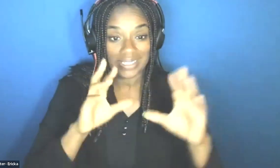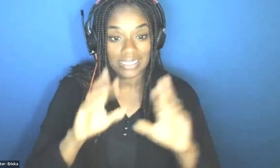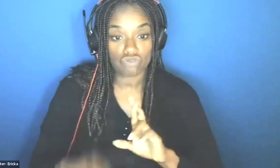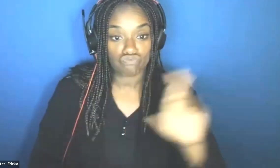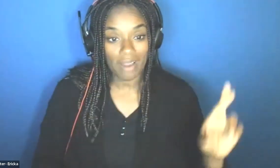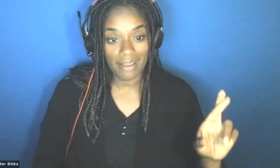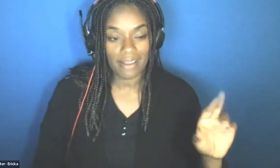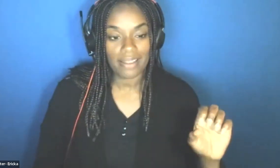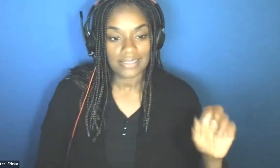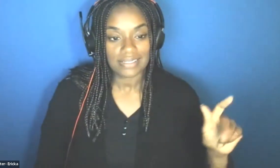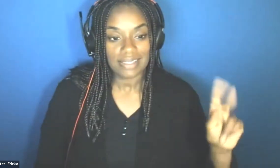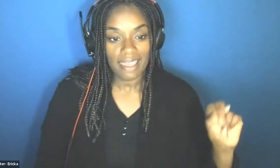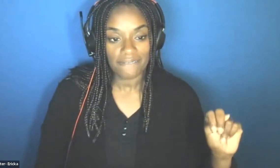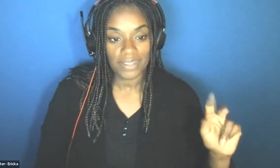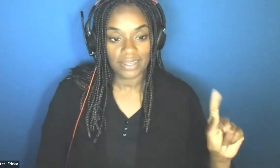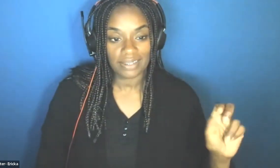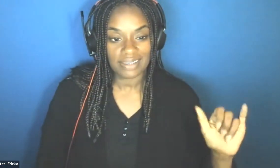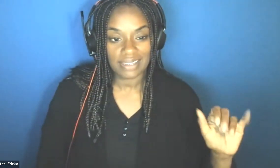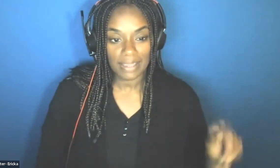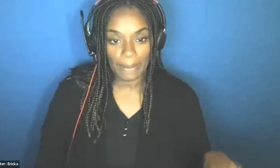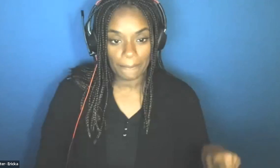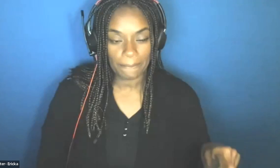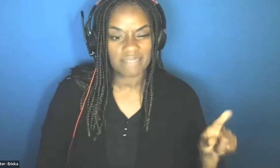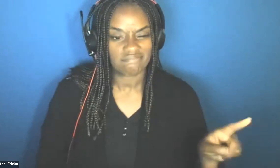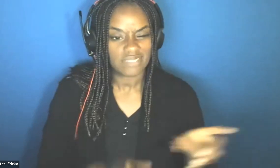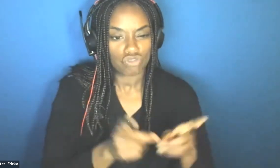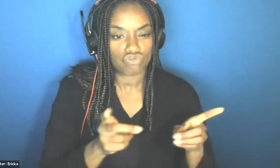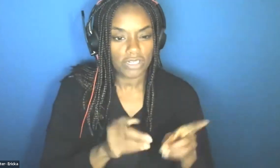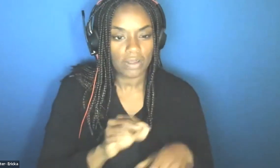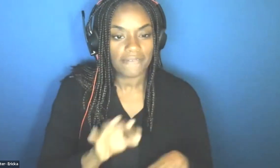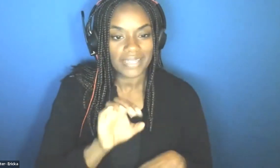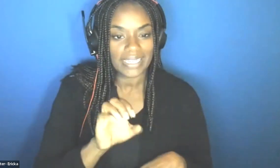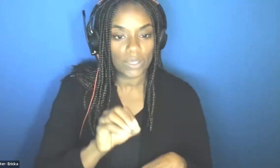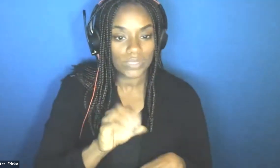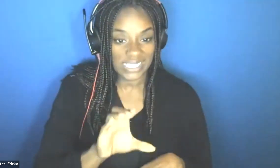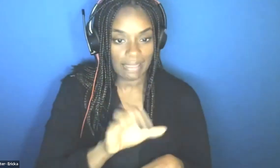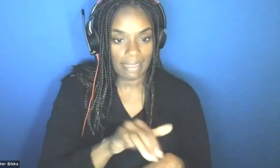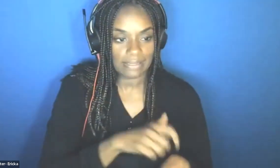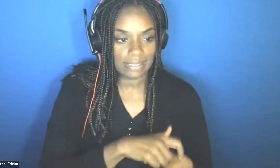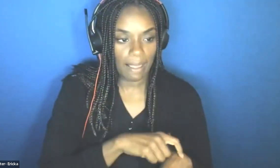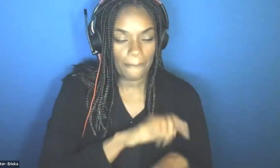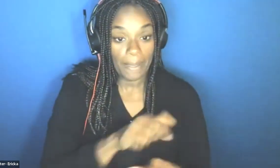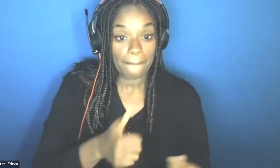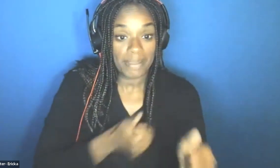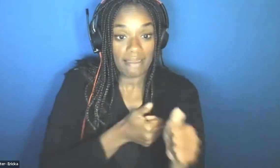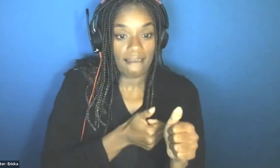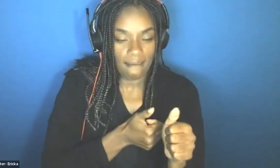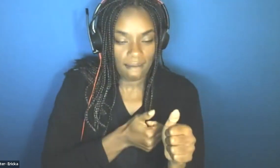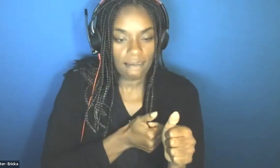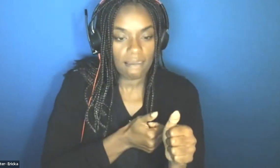It's a beautiful summer day, July 26, 1990.